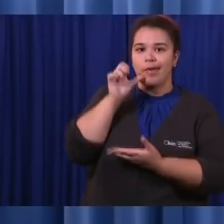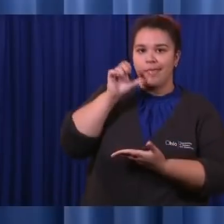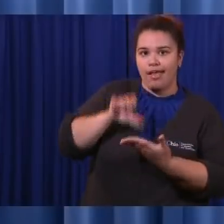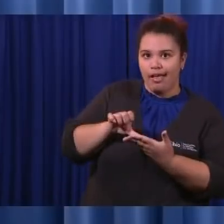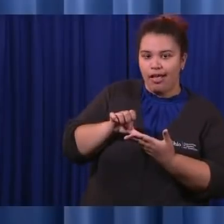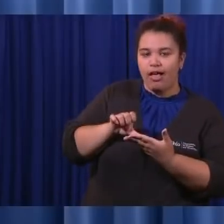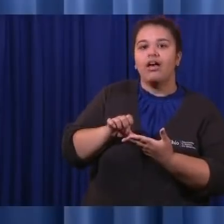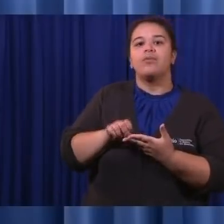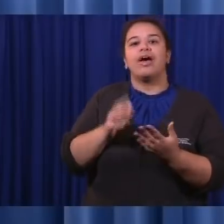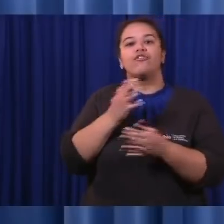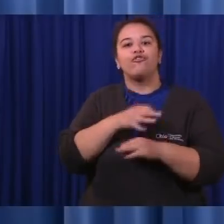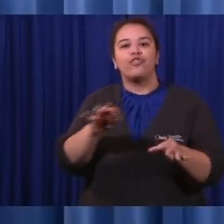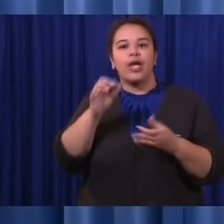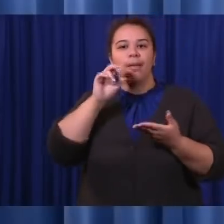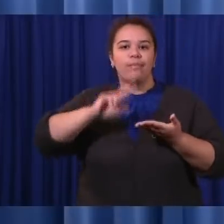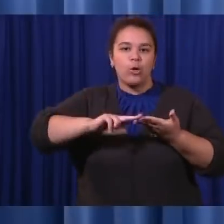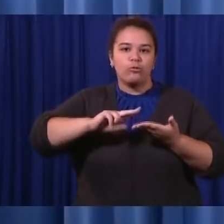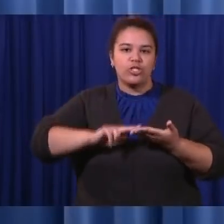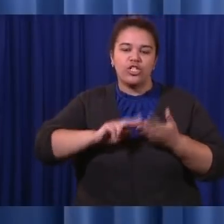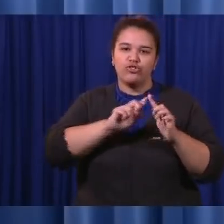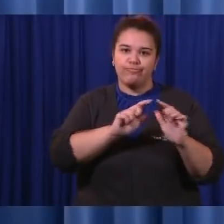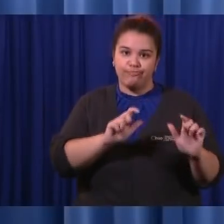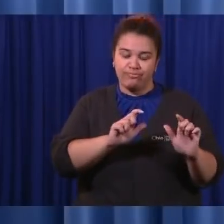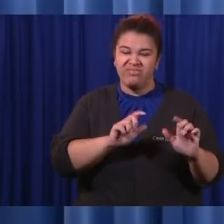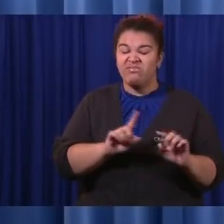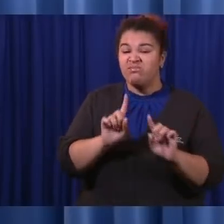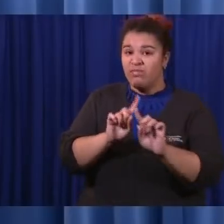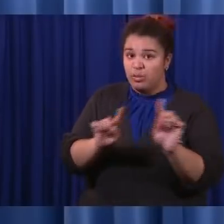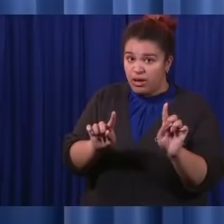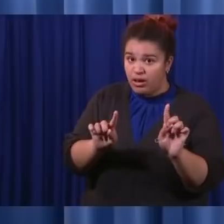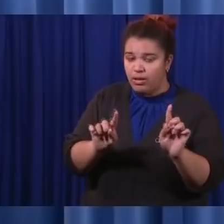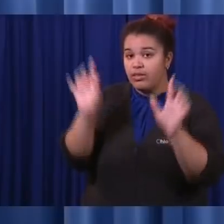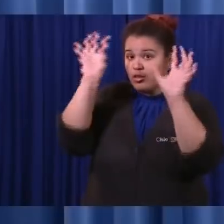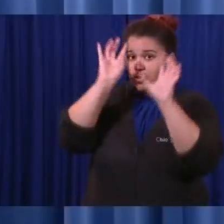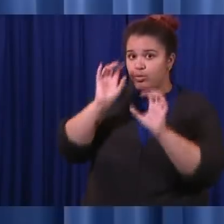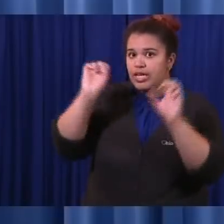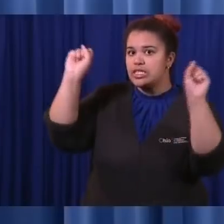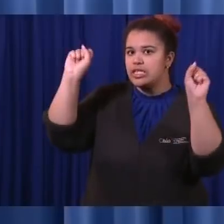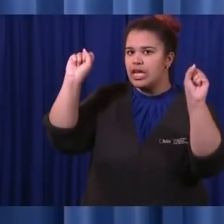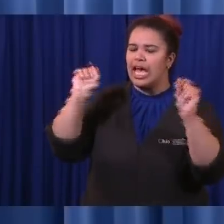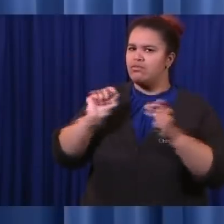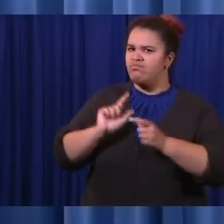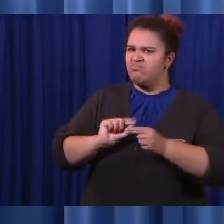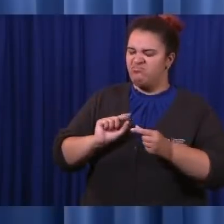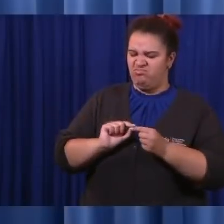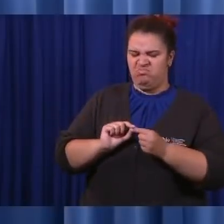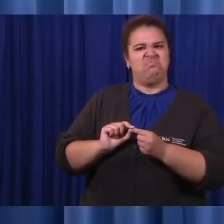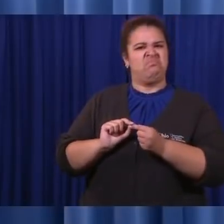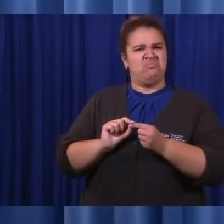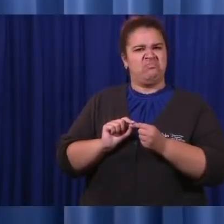FOR QUESTIONS. THEY'RE TRYING TO DO PREPAID POST AGE AND THINGS LIKE EASY ABSENTEE BALLOTS.